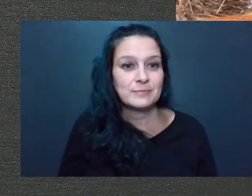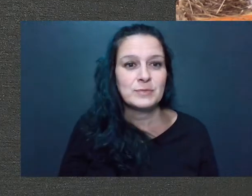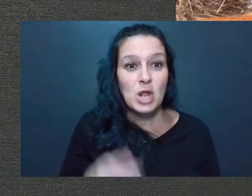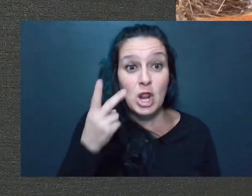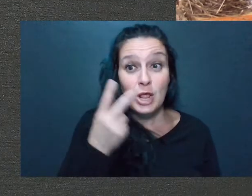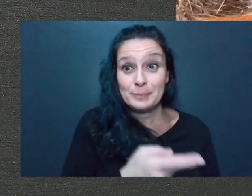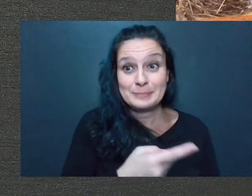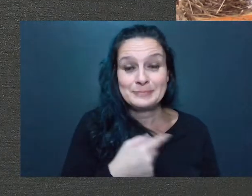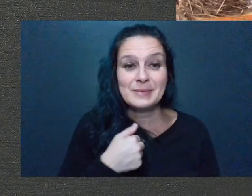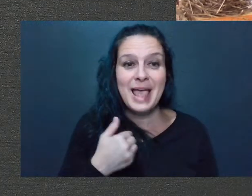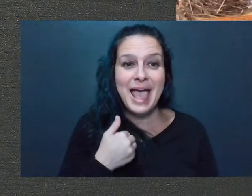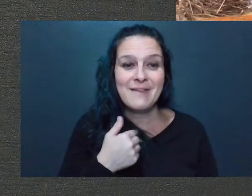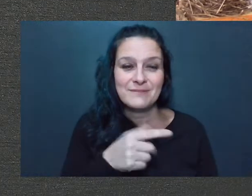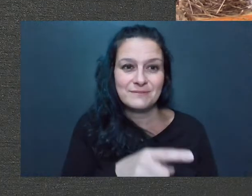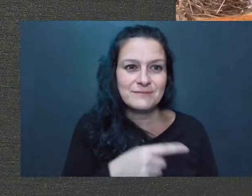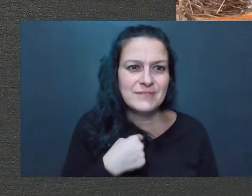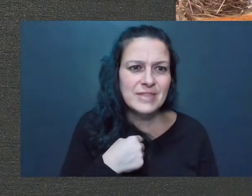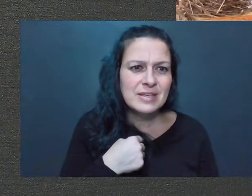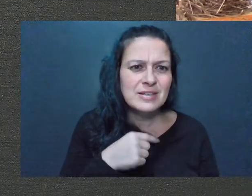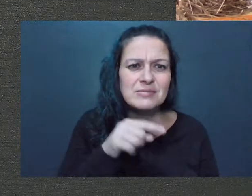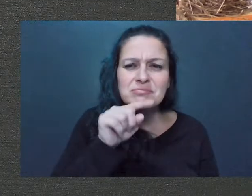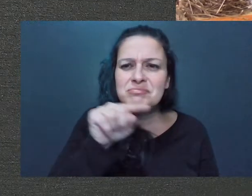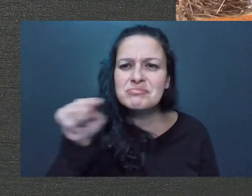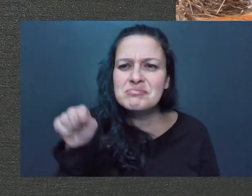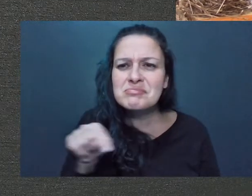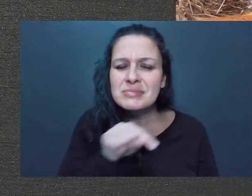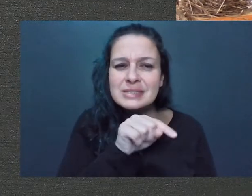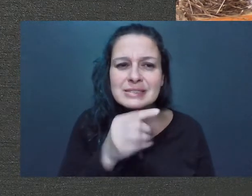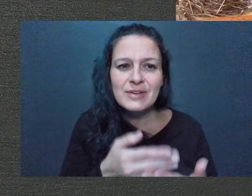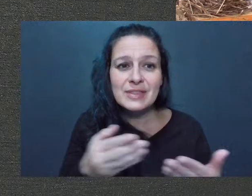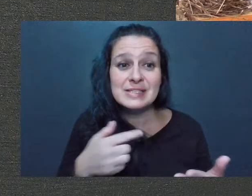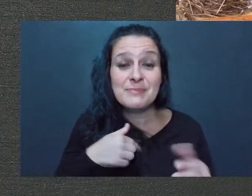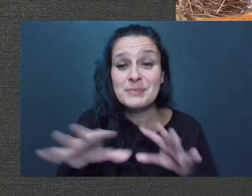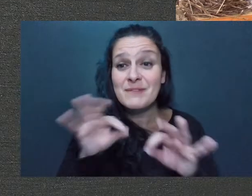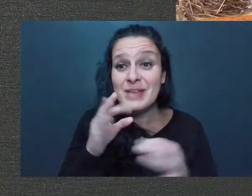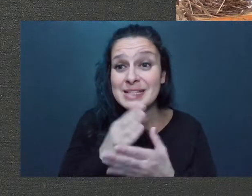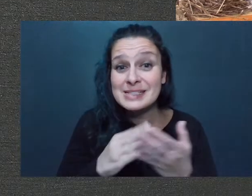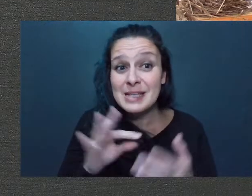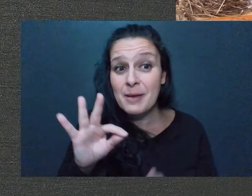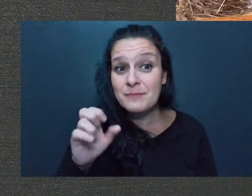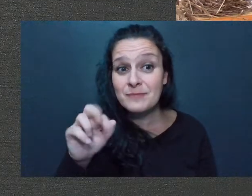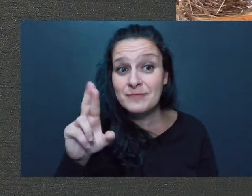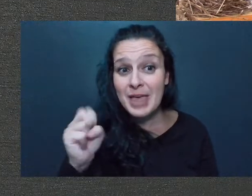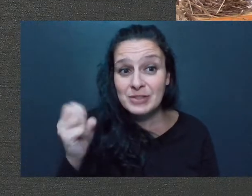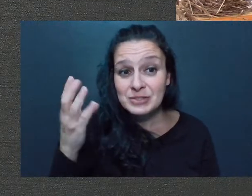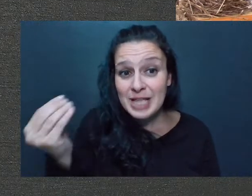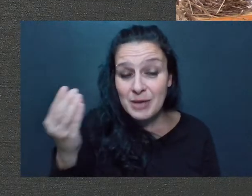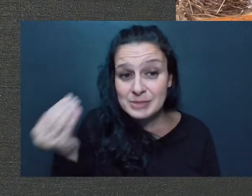Look at, I got this all together today. I found a couple feathers outside.